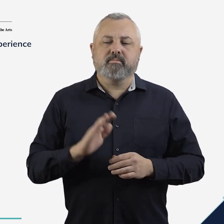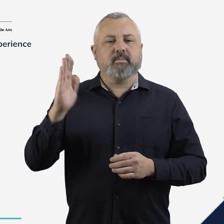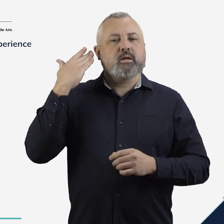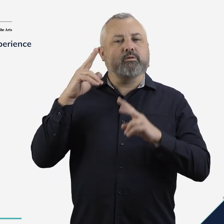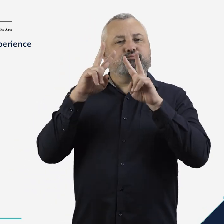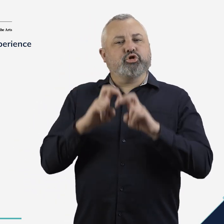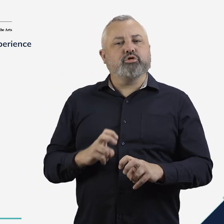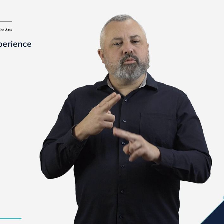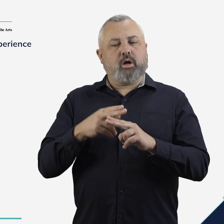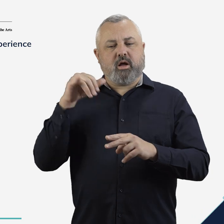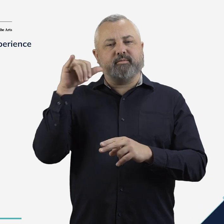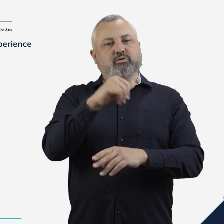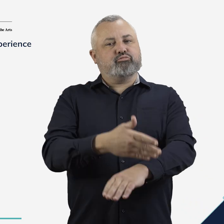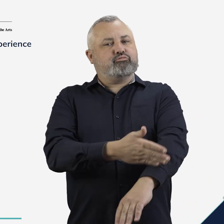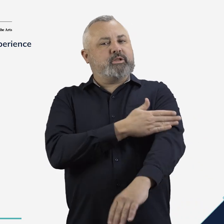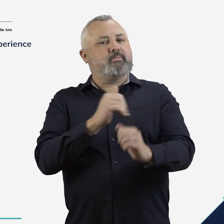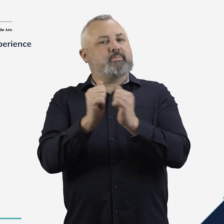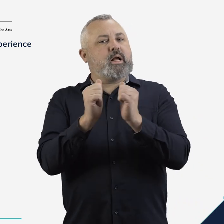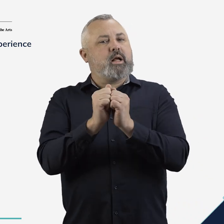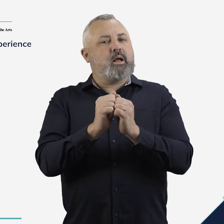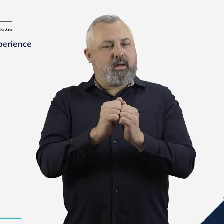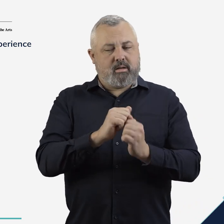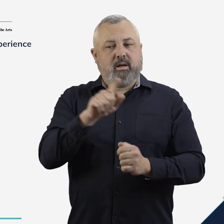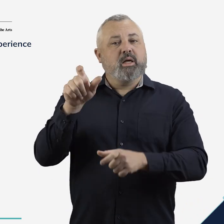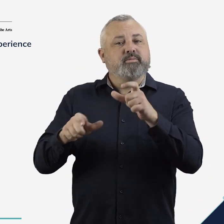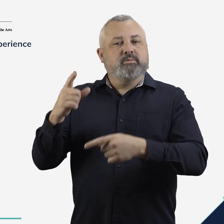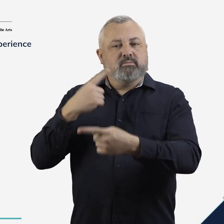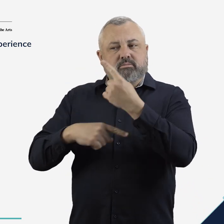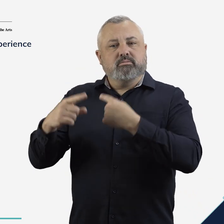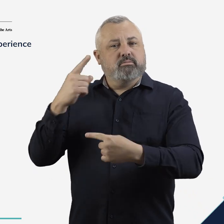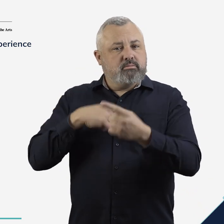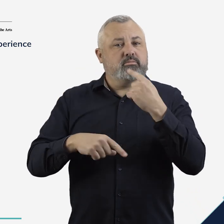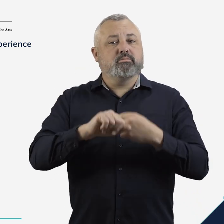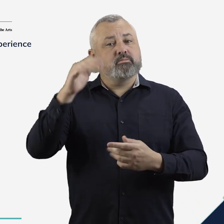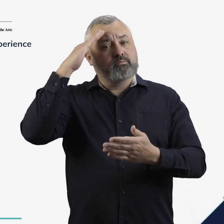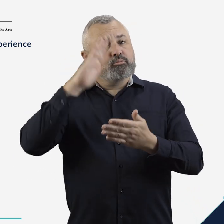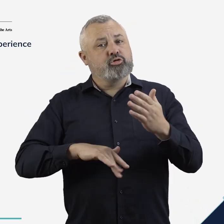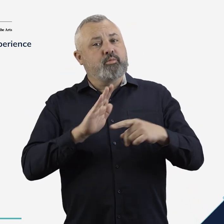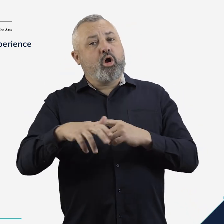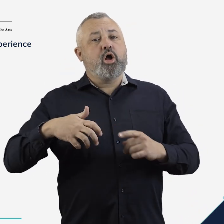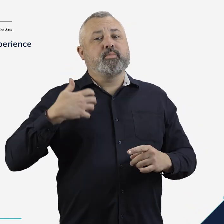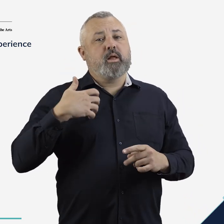Through submissions to the Aviation Green Paper, we have heard how the performance of airlines in